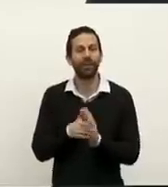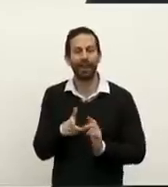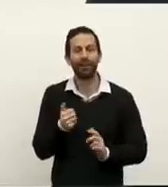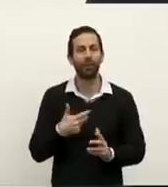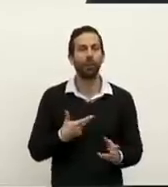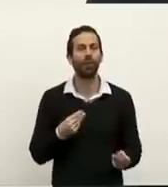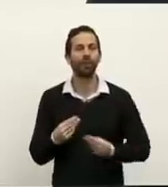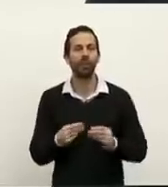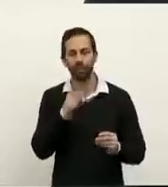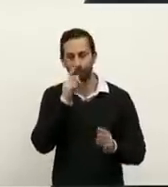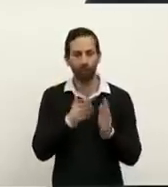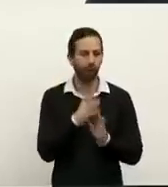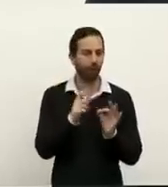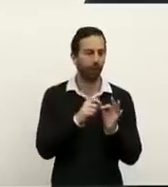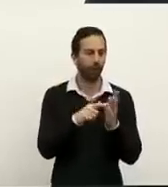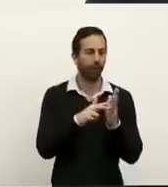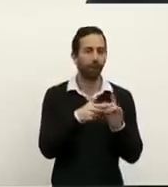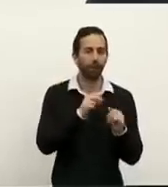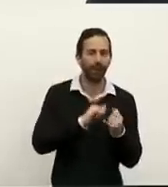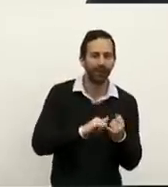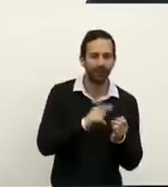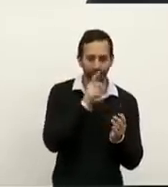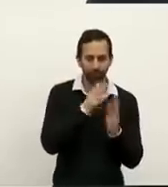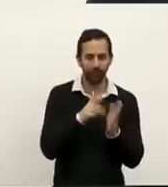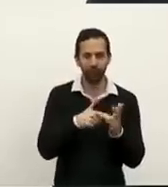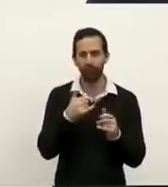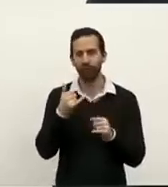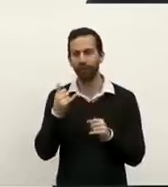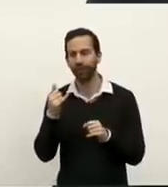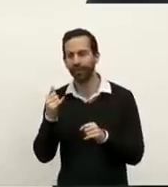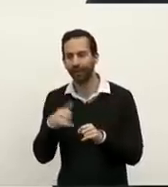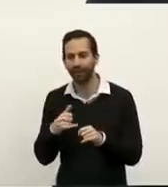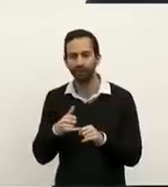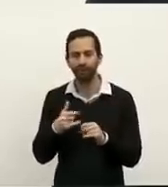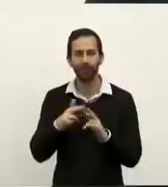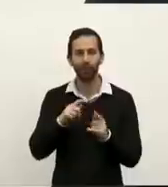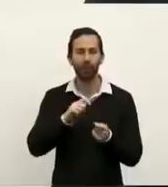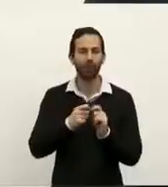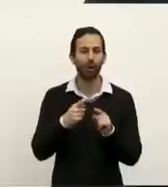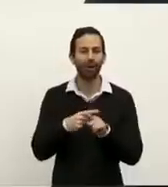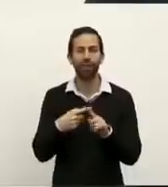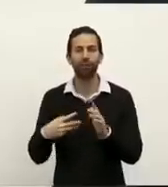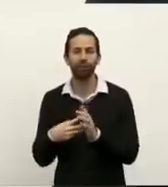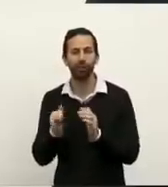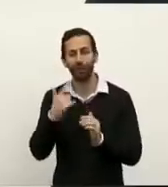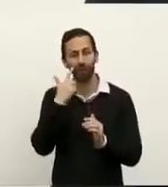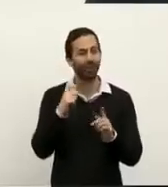They can go to Bunnings, they can go to the chemist, they can go to - if it's modified cutlery, they might find it even at David Jones.